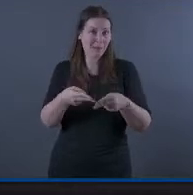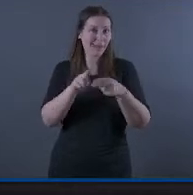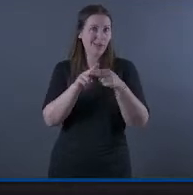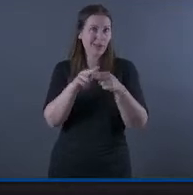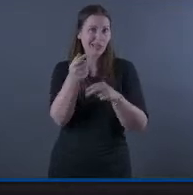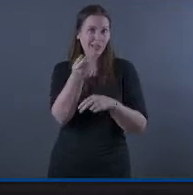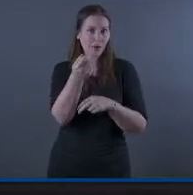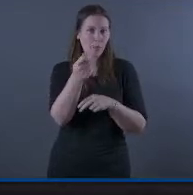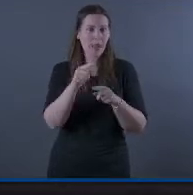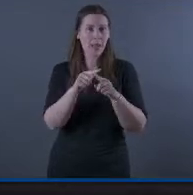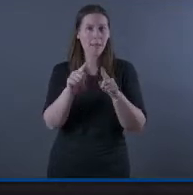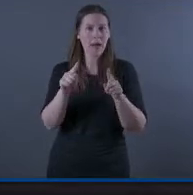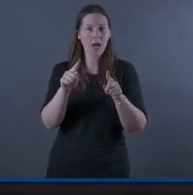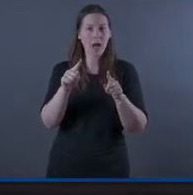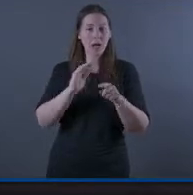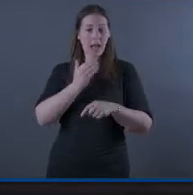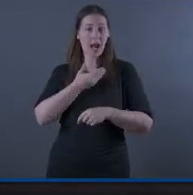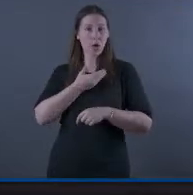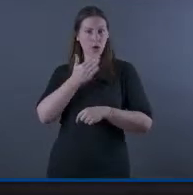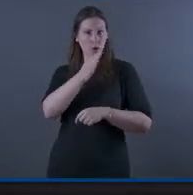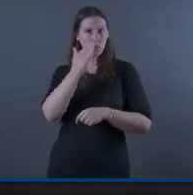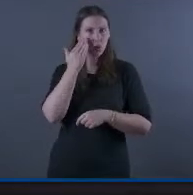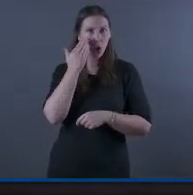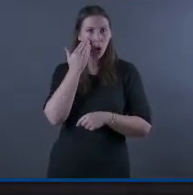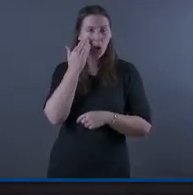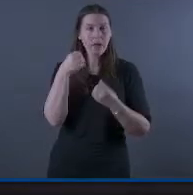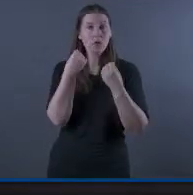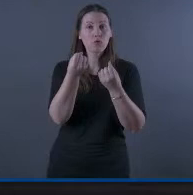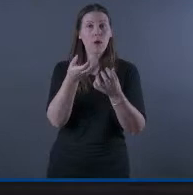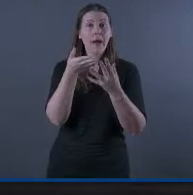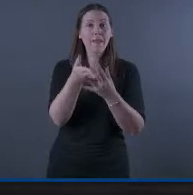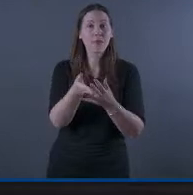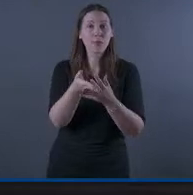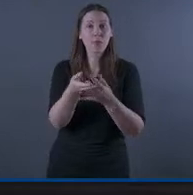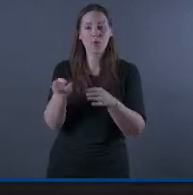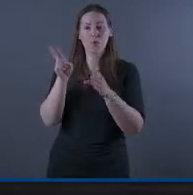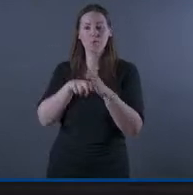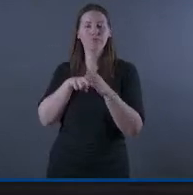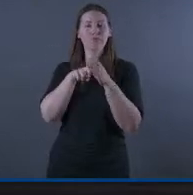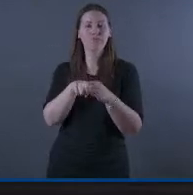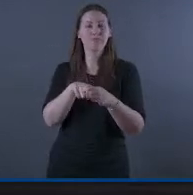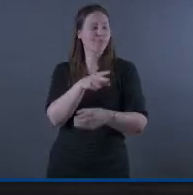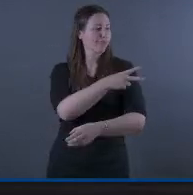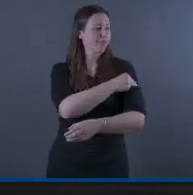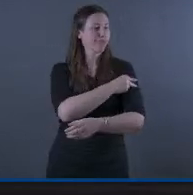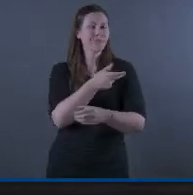so you don't even get out of your vehicle, again, it's pretty darn efficient when we have the vaccines around but it's,